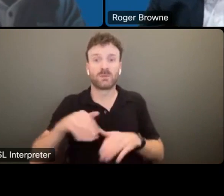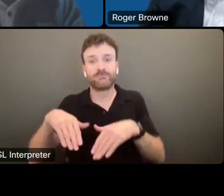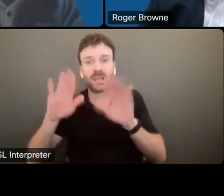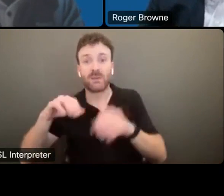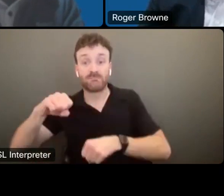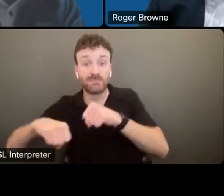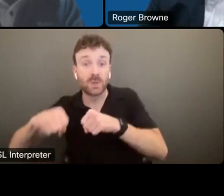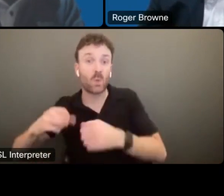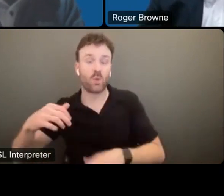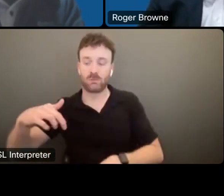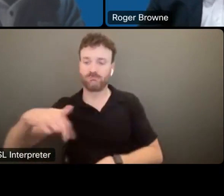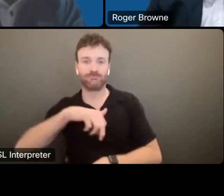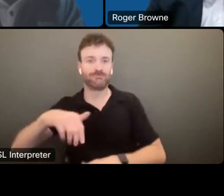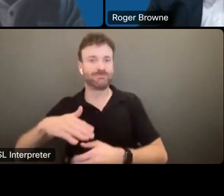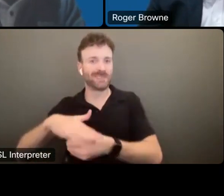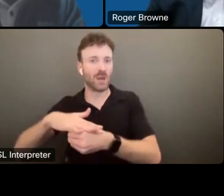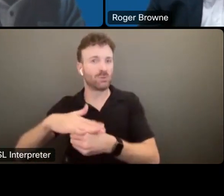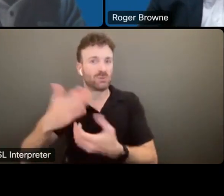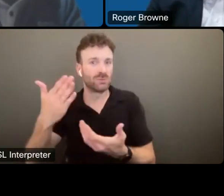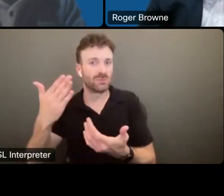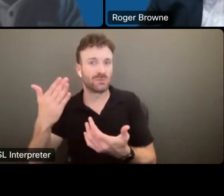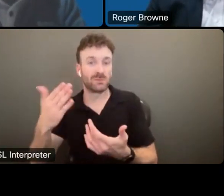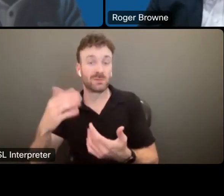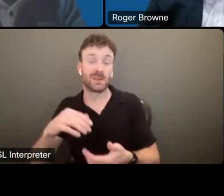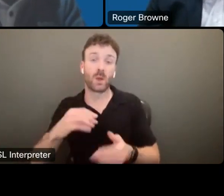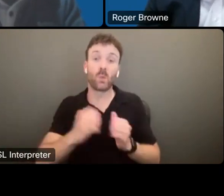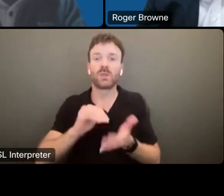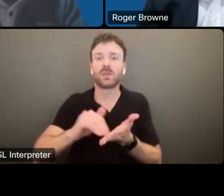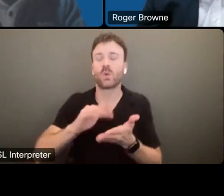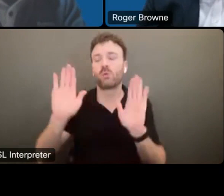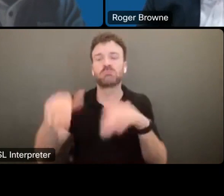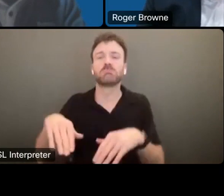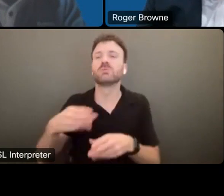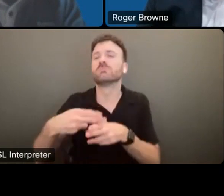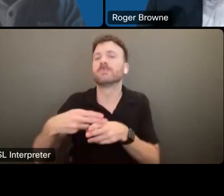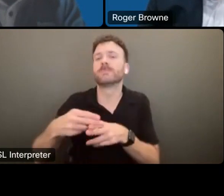or form with the invalid excuse of saying it's only going to be for a short duration.